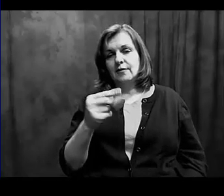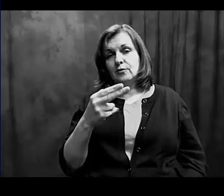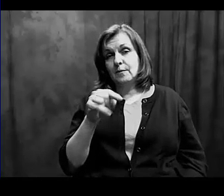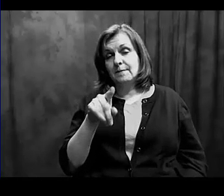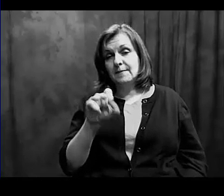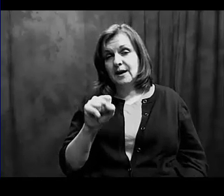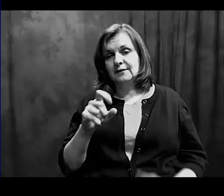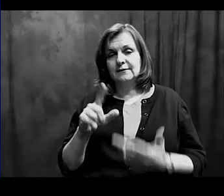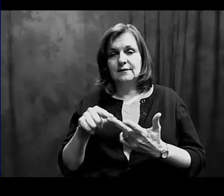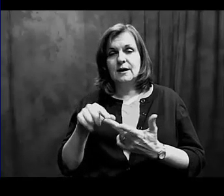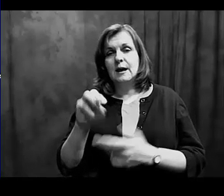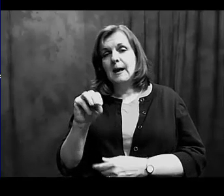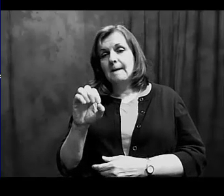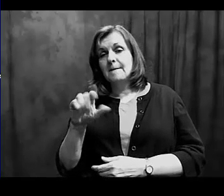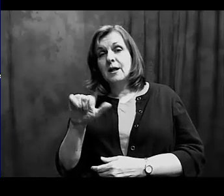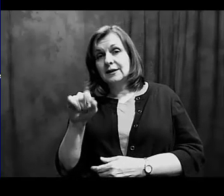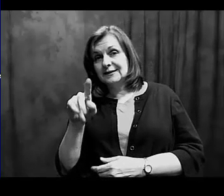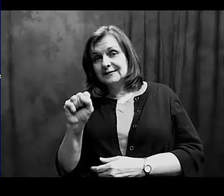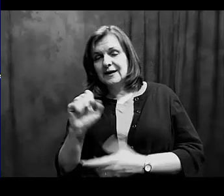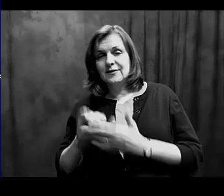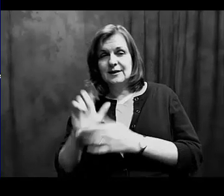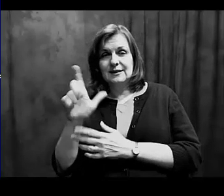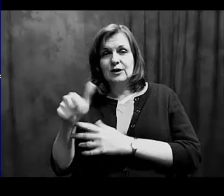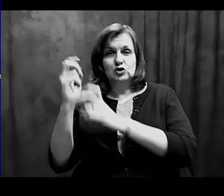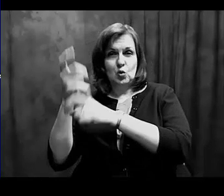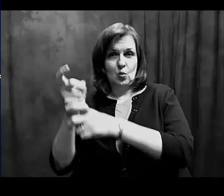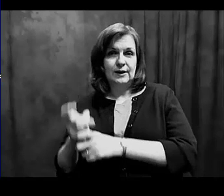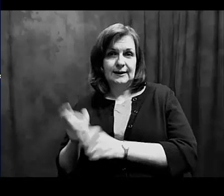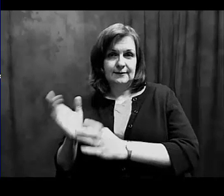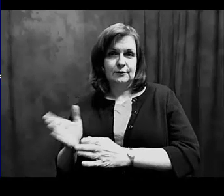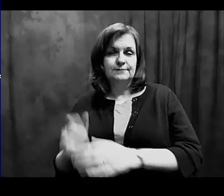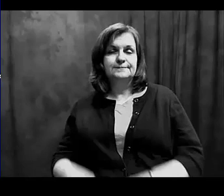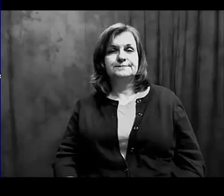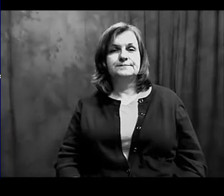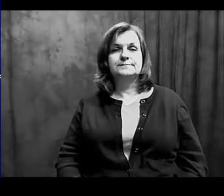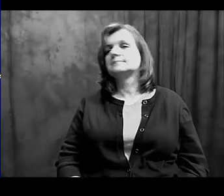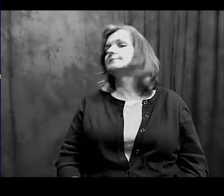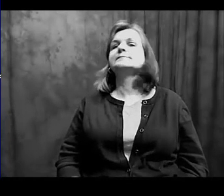and we'll see if of course eventually and chordates -- or vertebrates